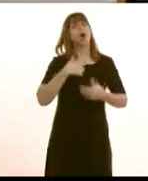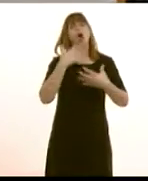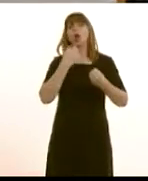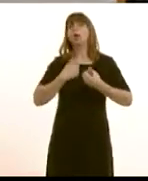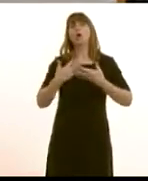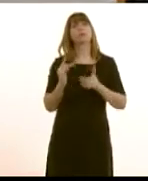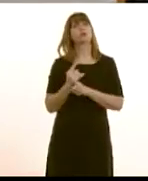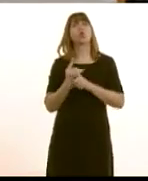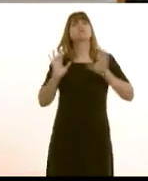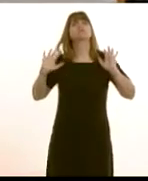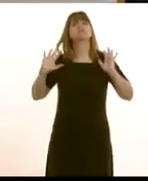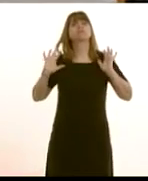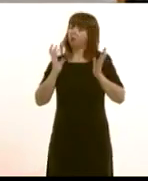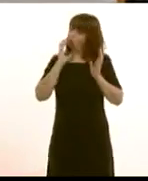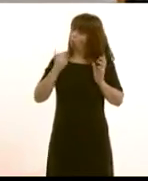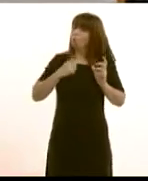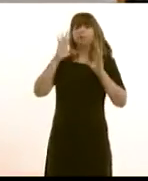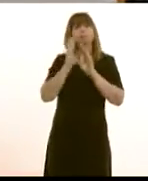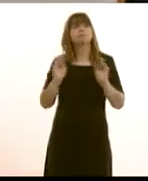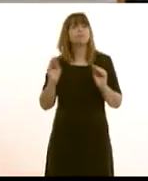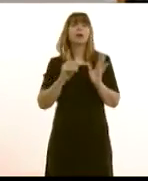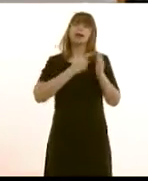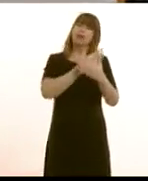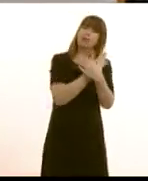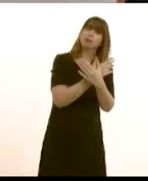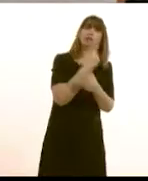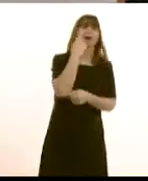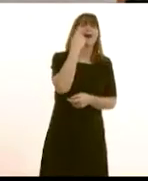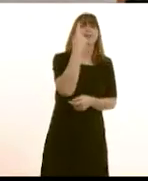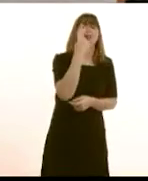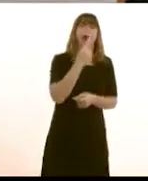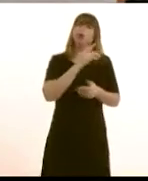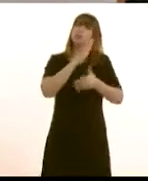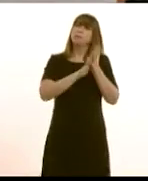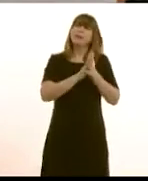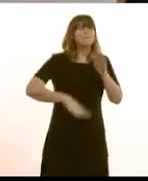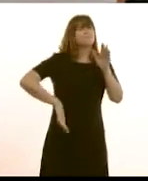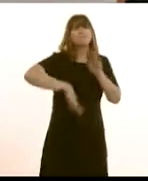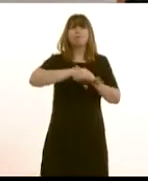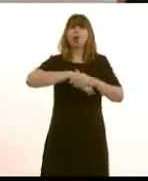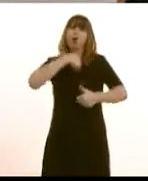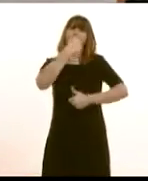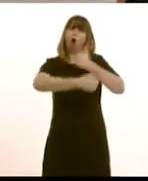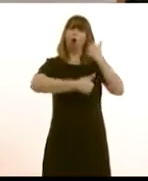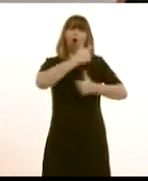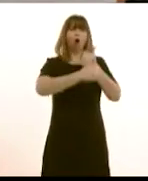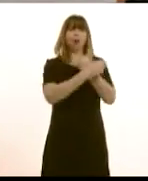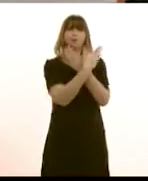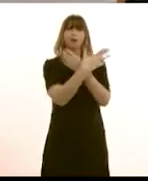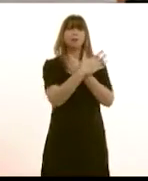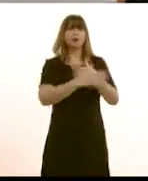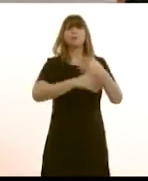of the fact that it was a suggestion of the Liberal Democrats. Itís one element, though. Letís not pretend itís because of the pupil deprivation grant that things are improving